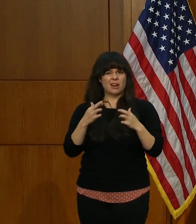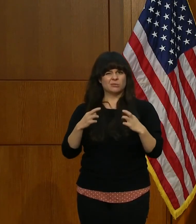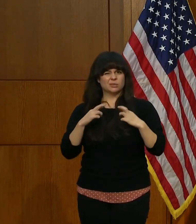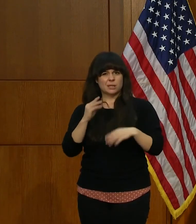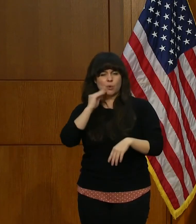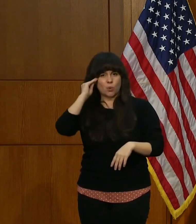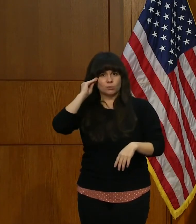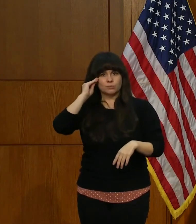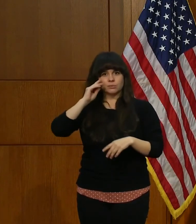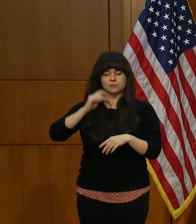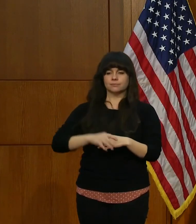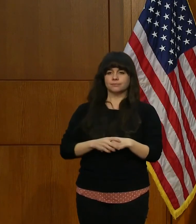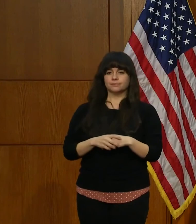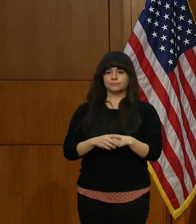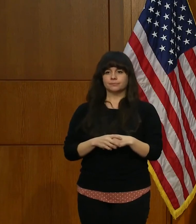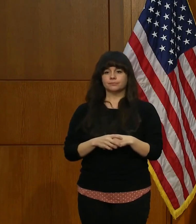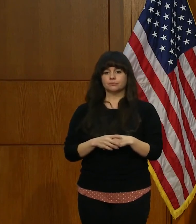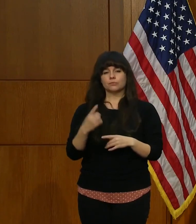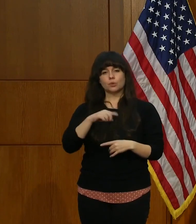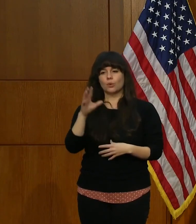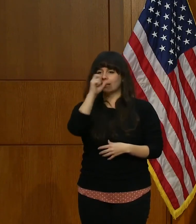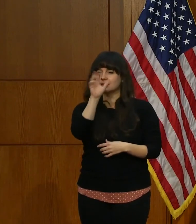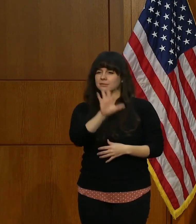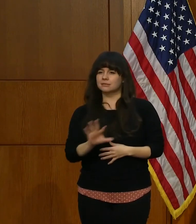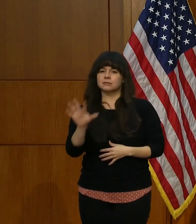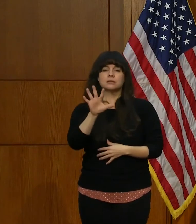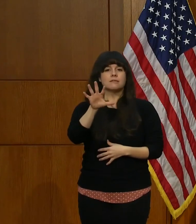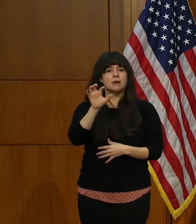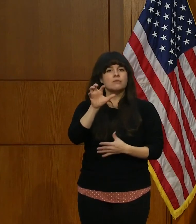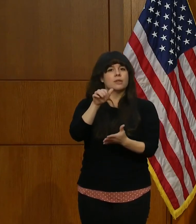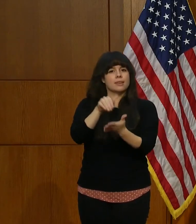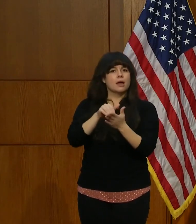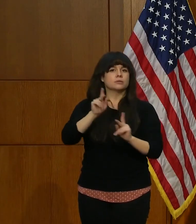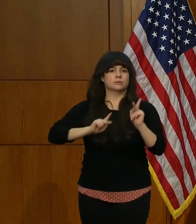AND PEOPLE LIVING IN LONG TERM